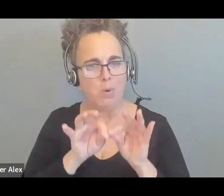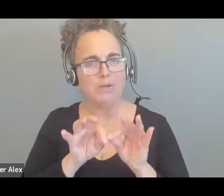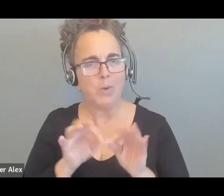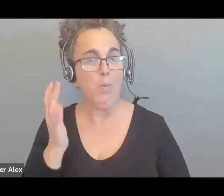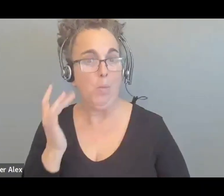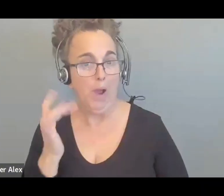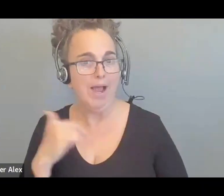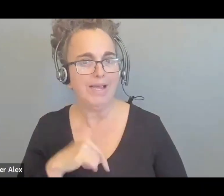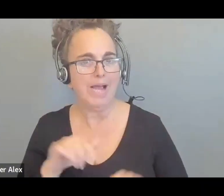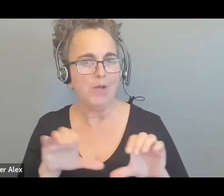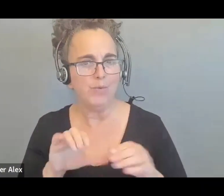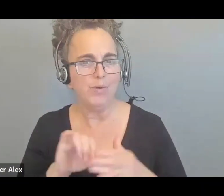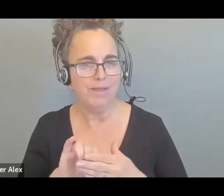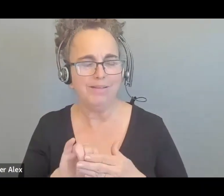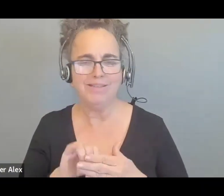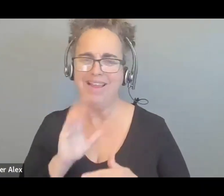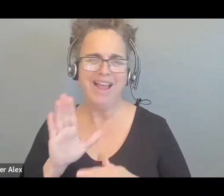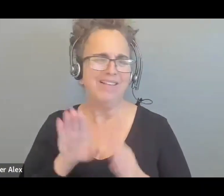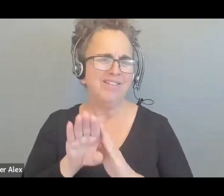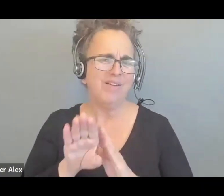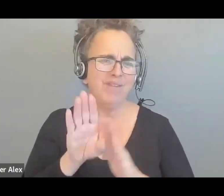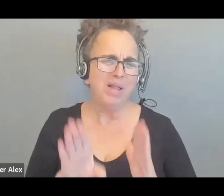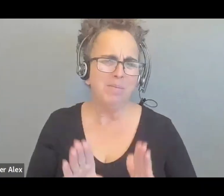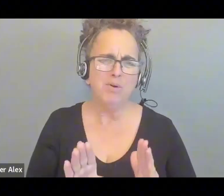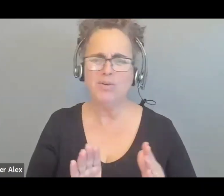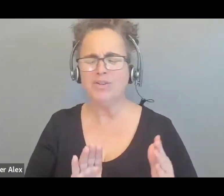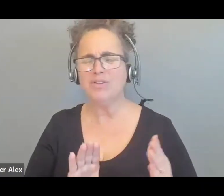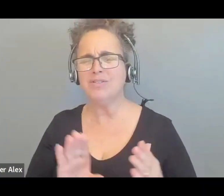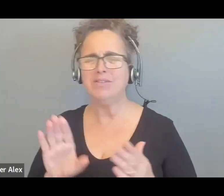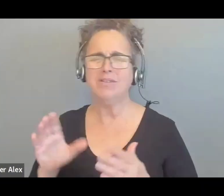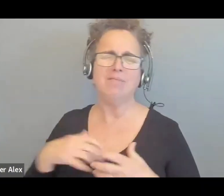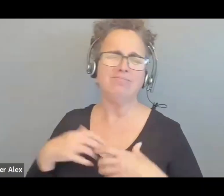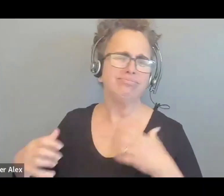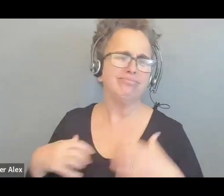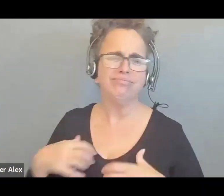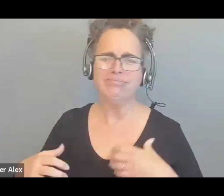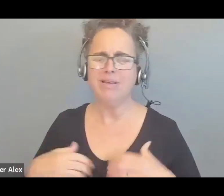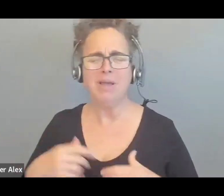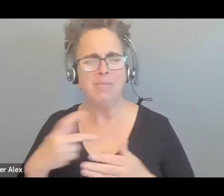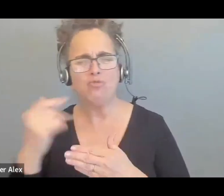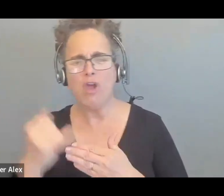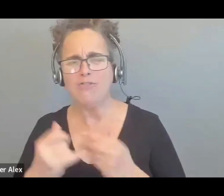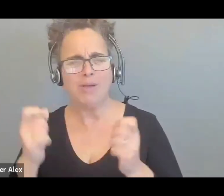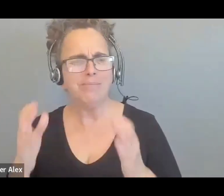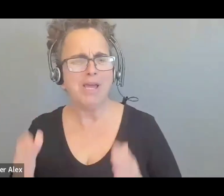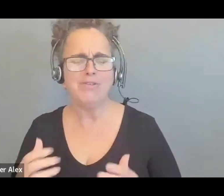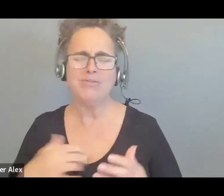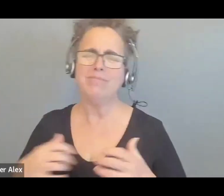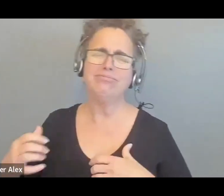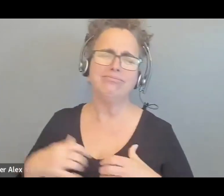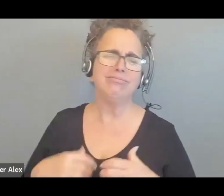And as developers push back, designers, push back, project managers push back, oh, we don't have time, we don't have money.